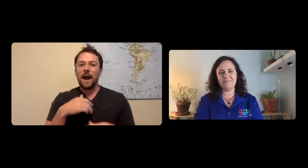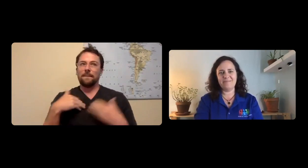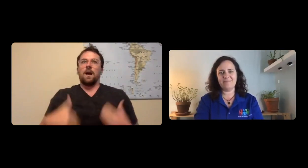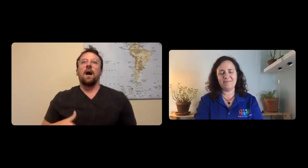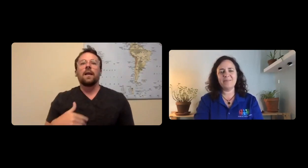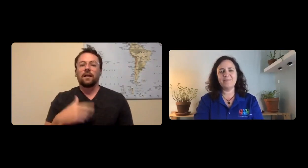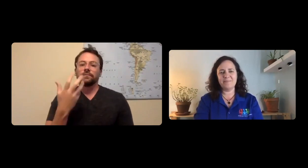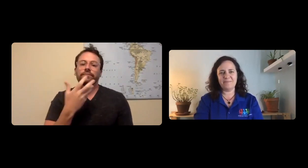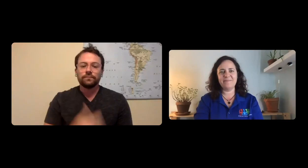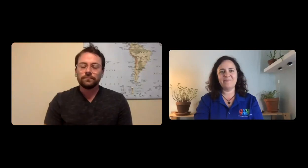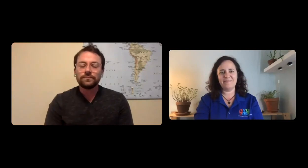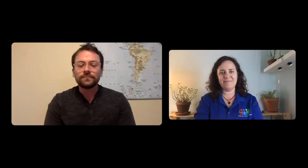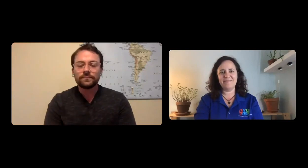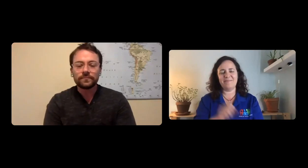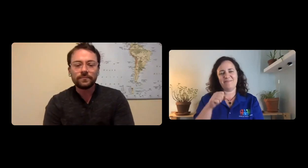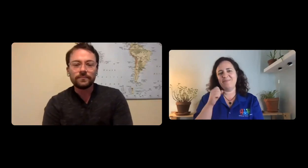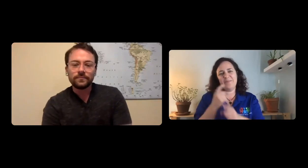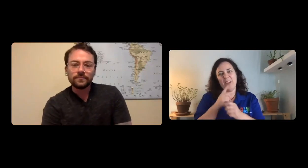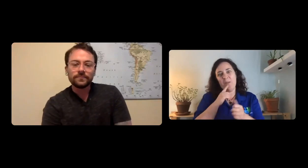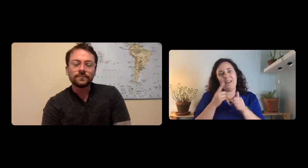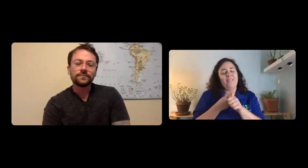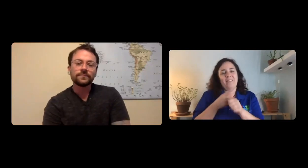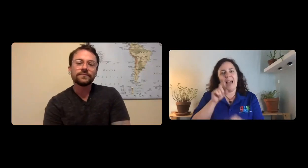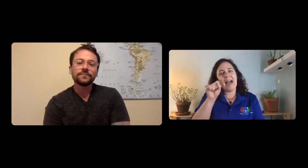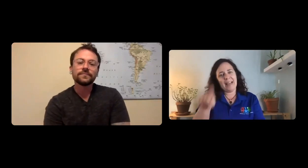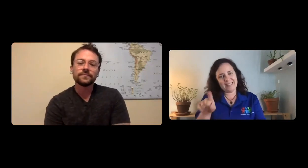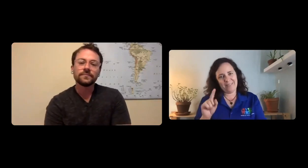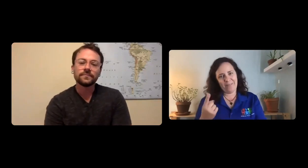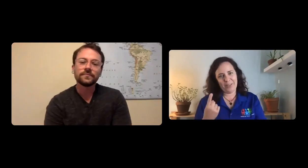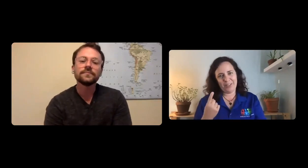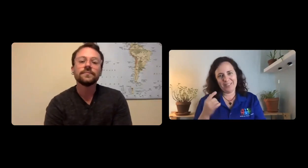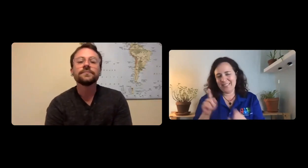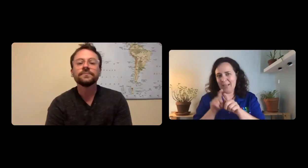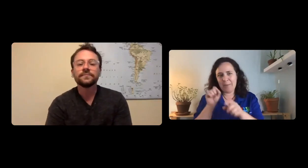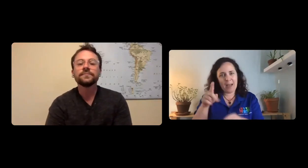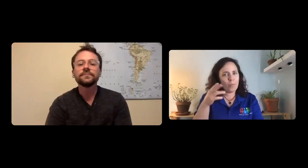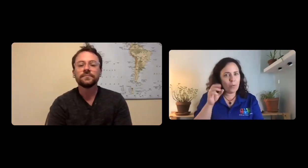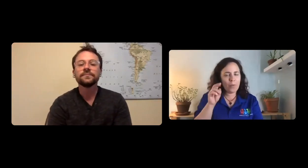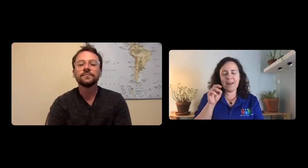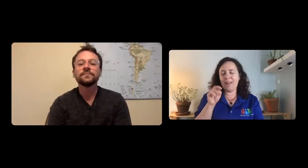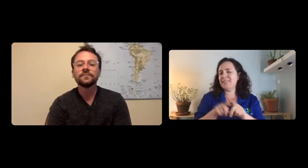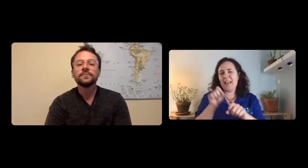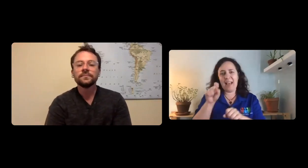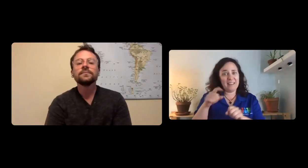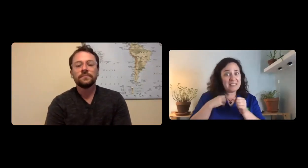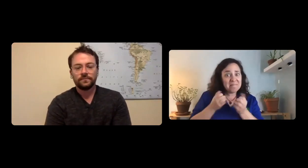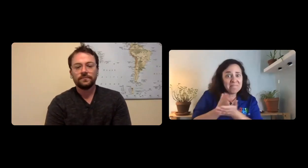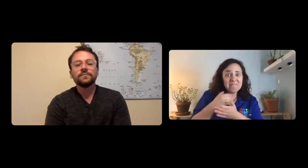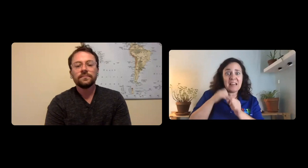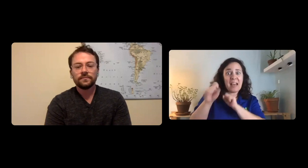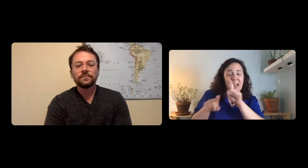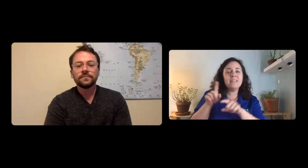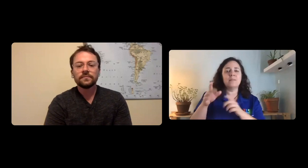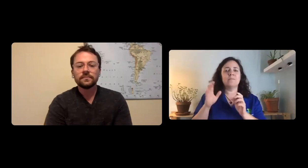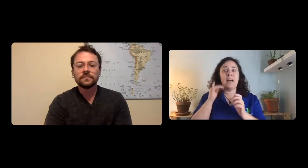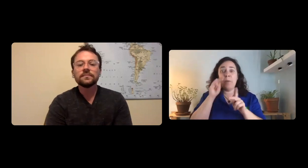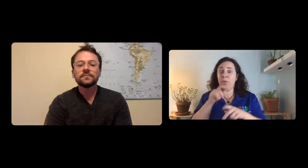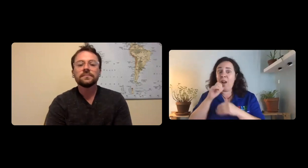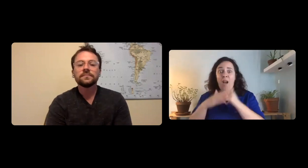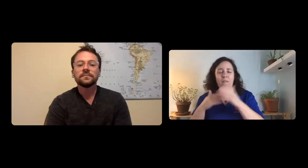an appropriate question to ask. If you want to know generally about trans surgeries, there's certainly a lot of resources